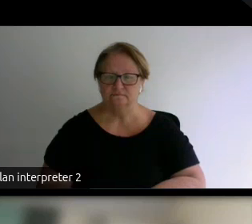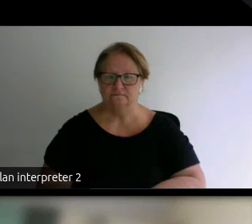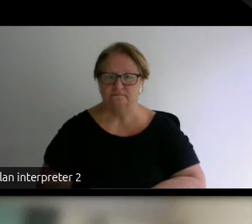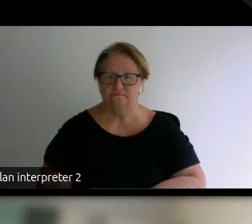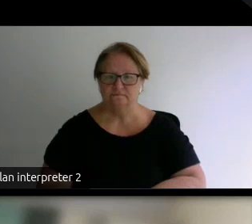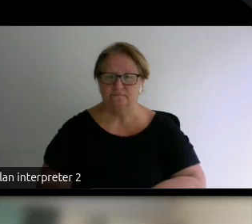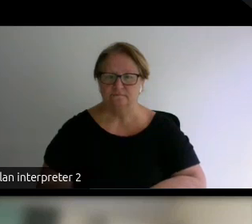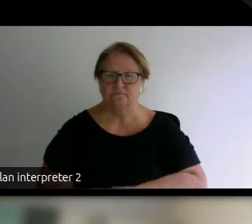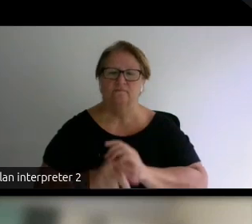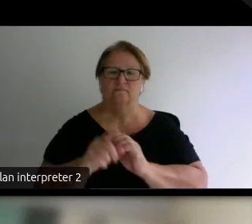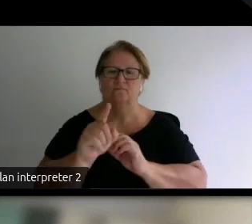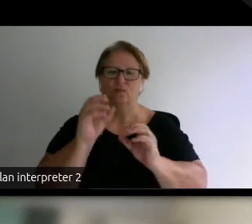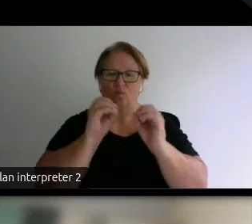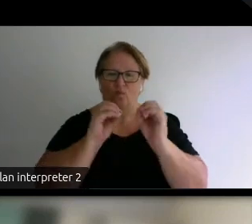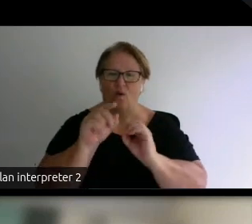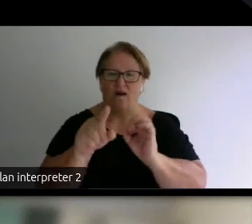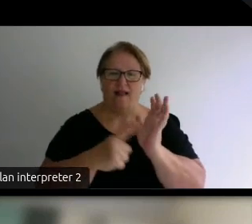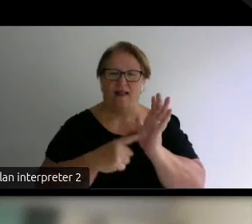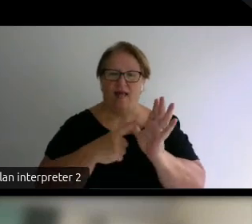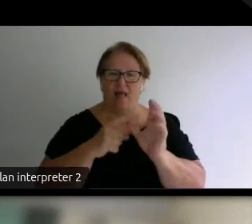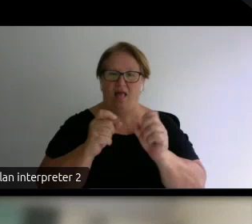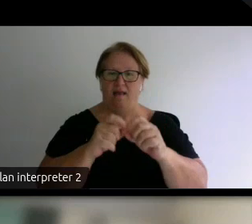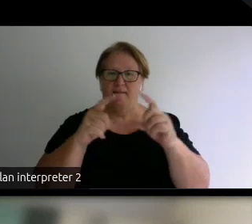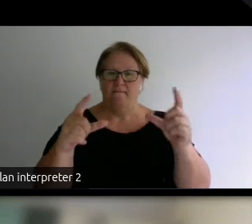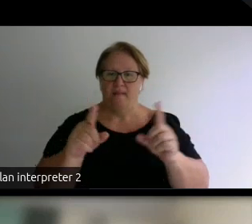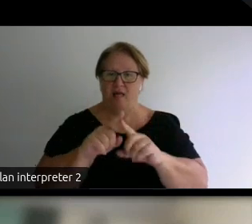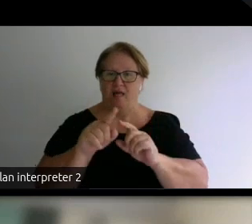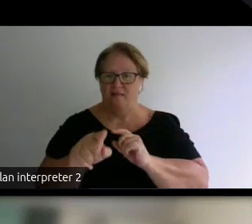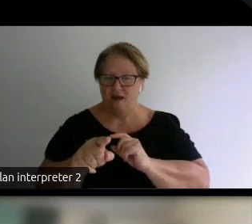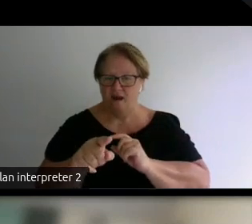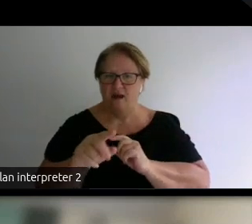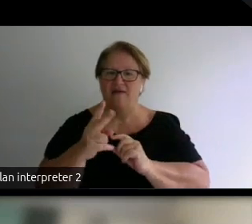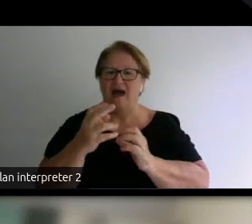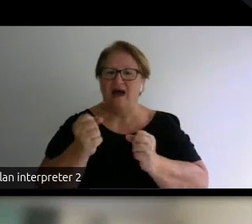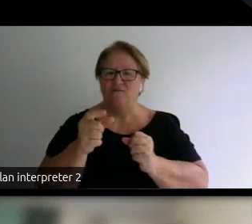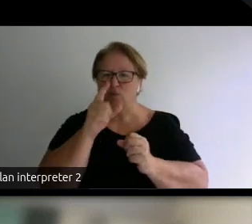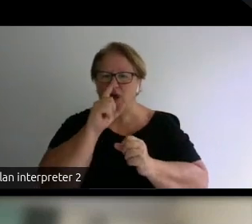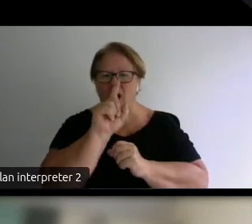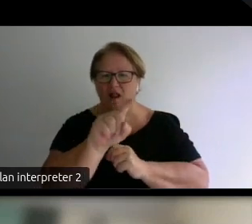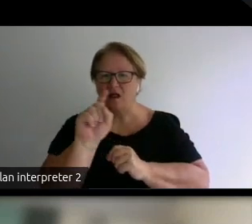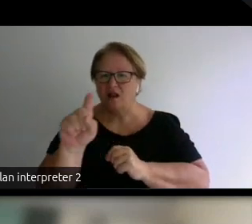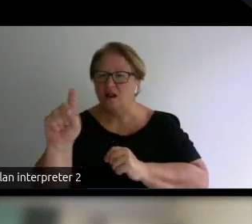click into that, there is information that you can access which includes information